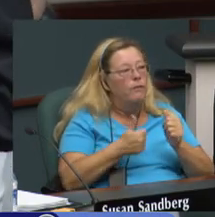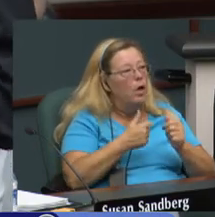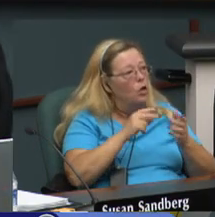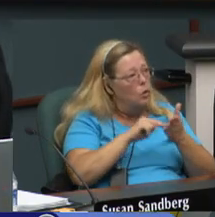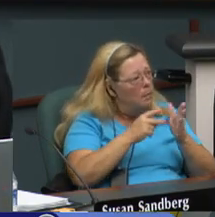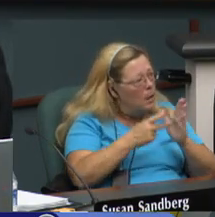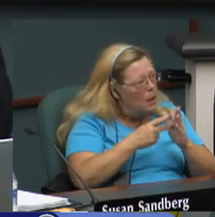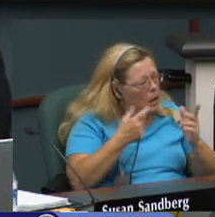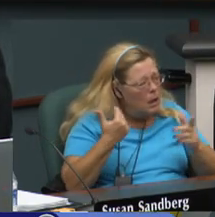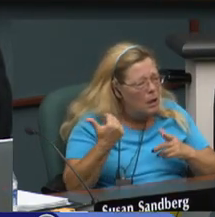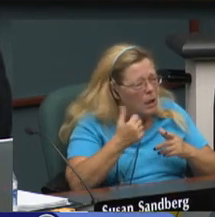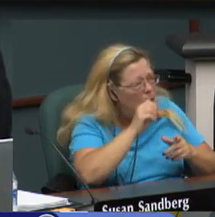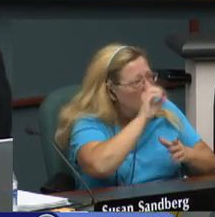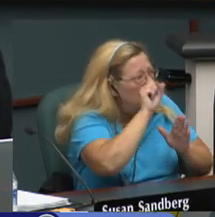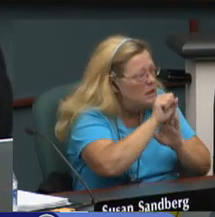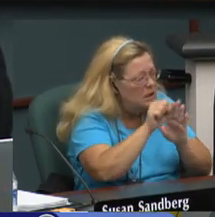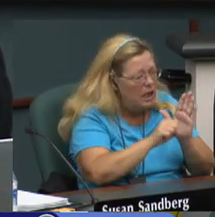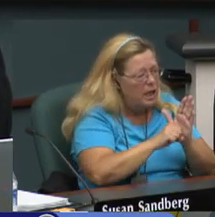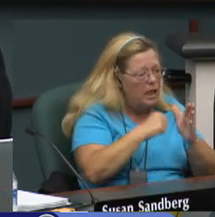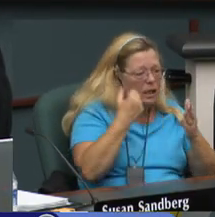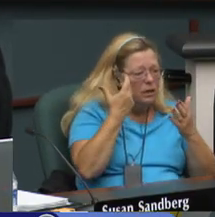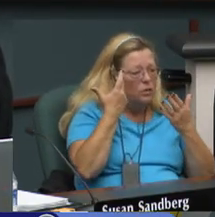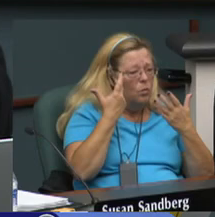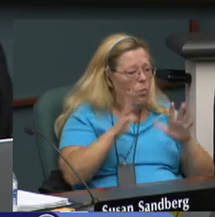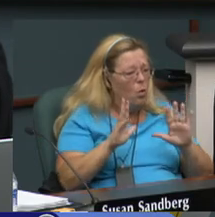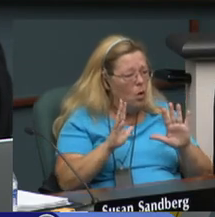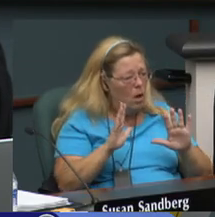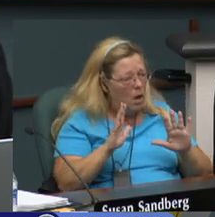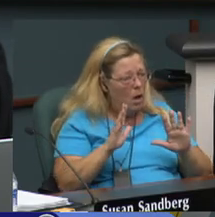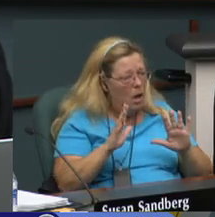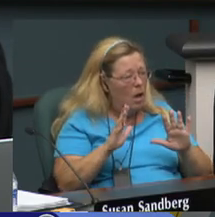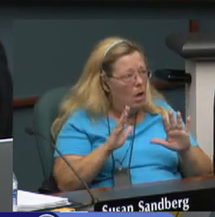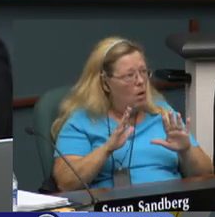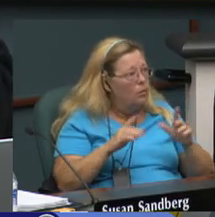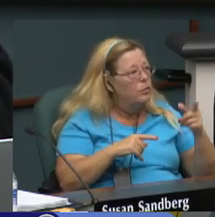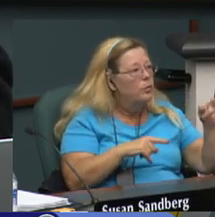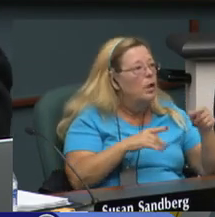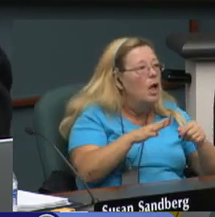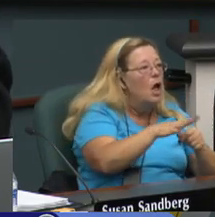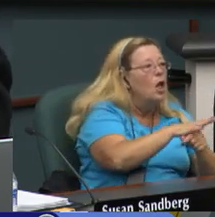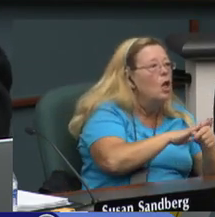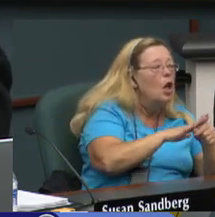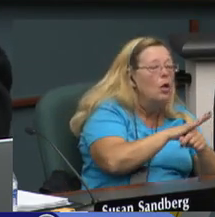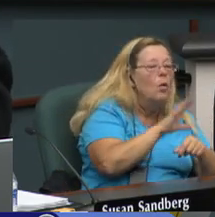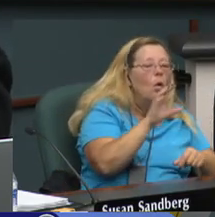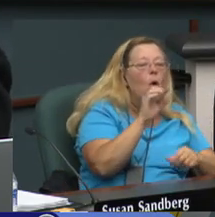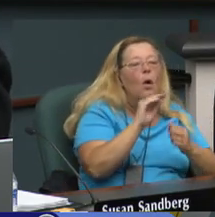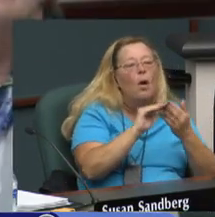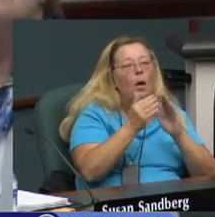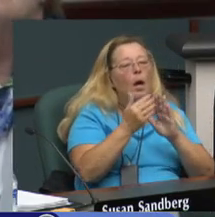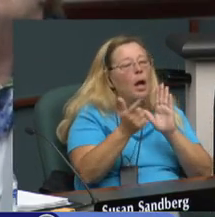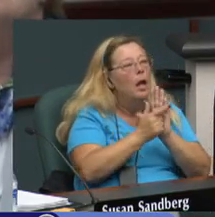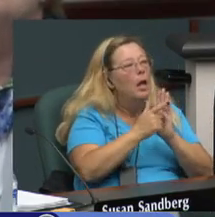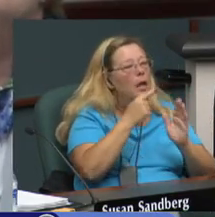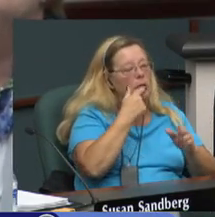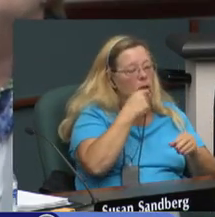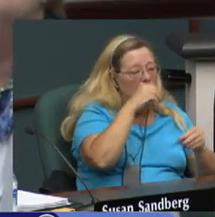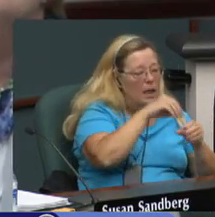state discourages a local ordinance that would say in a Plex that was organized